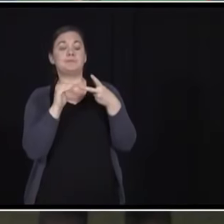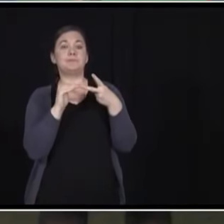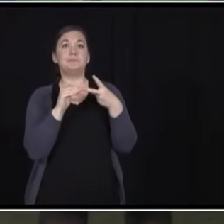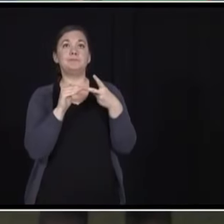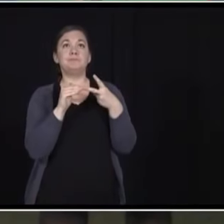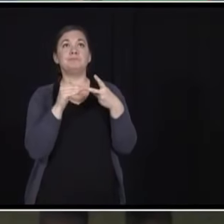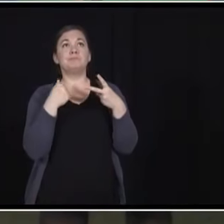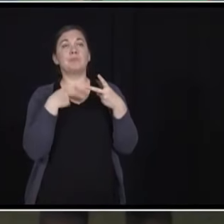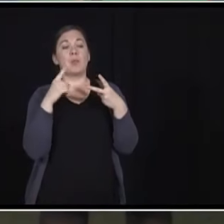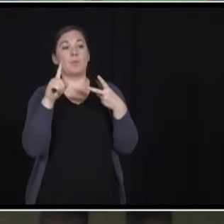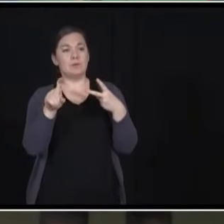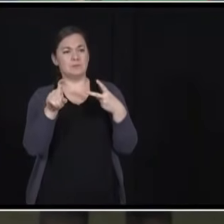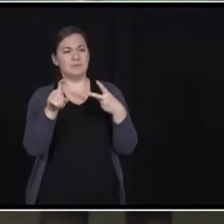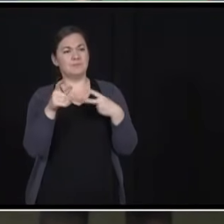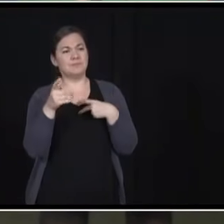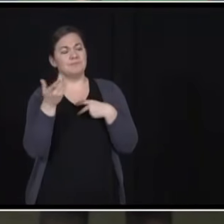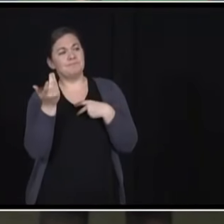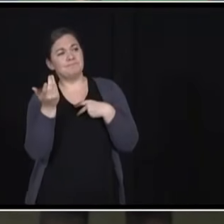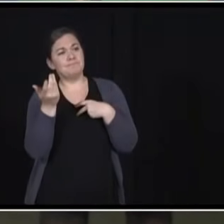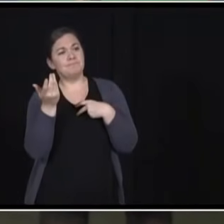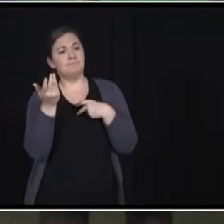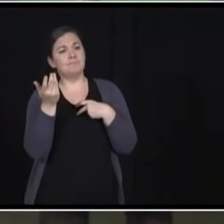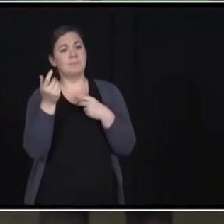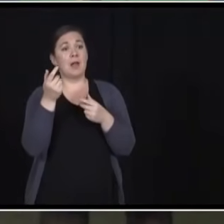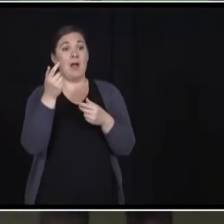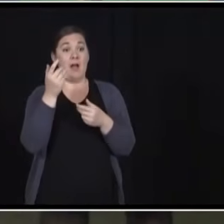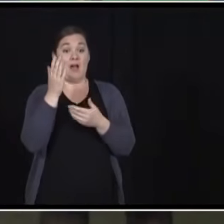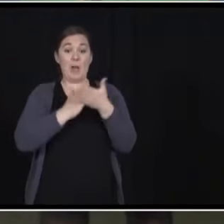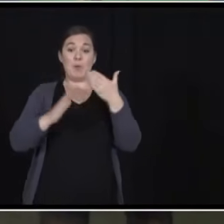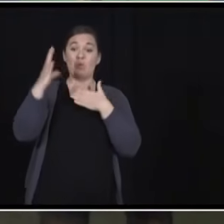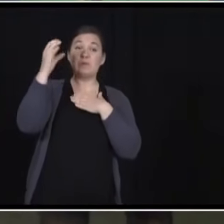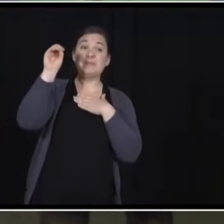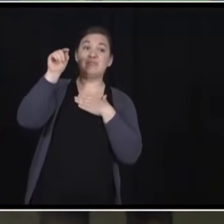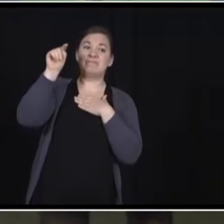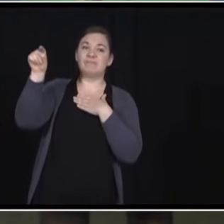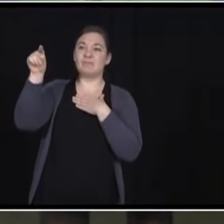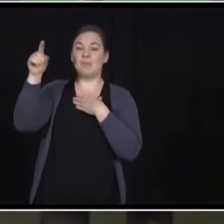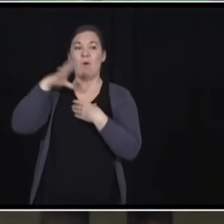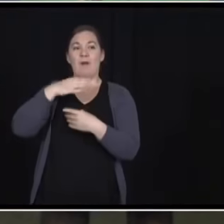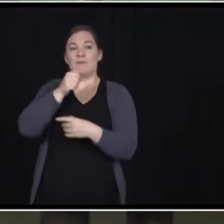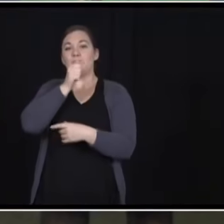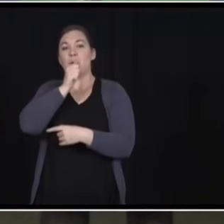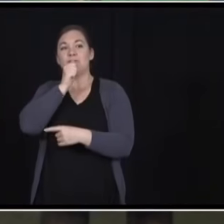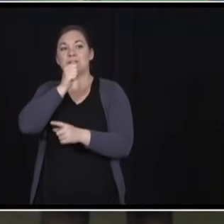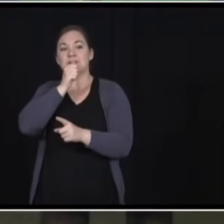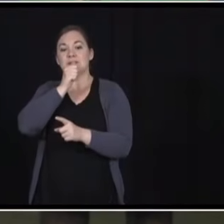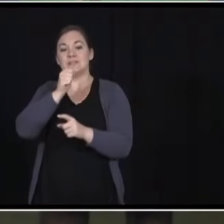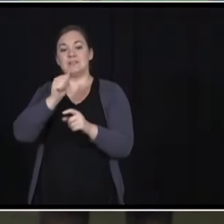Follow-up. So it will take until next summer for this to happen I believe I just heard.